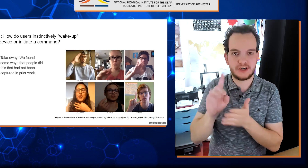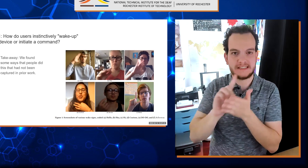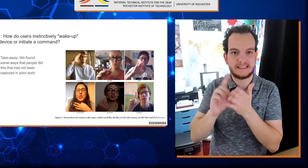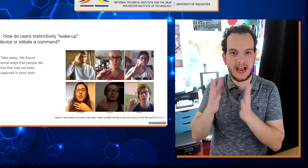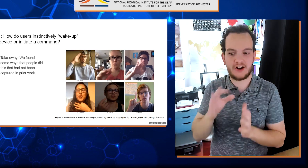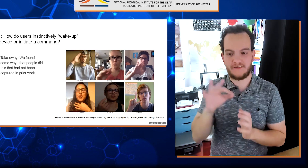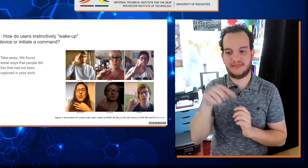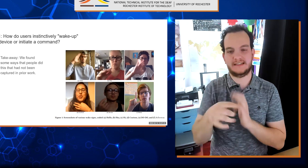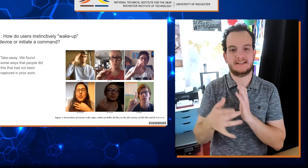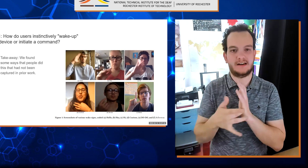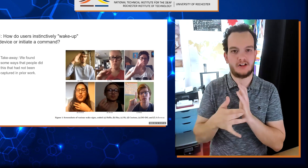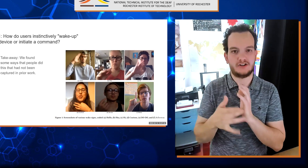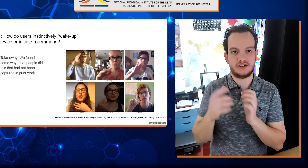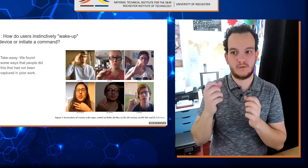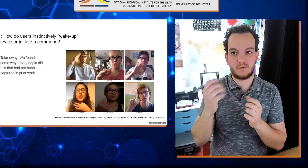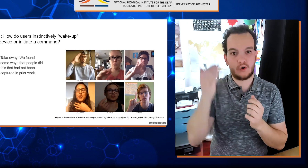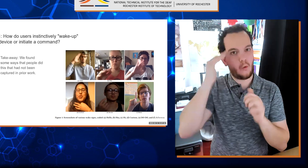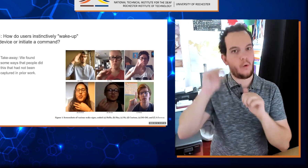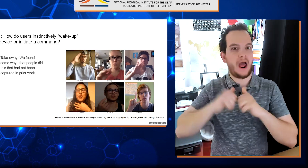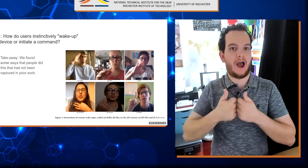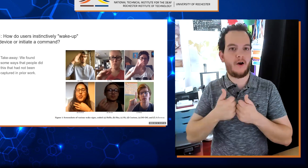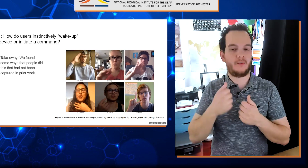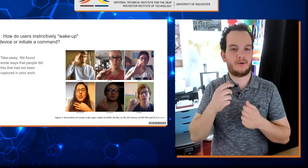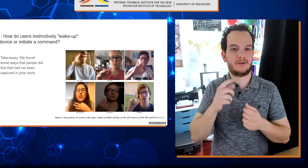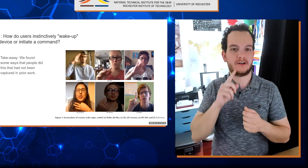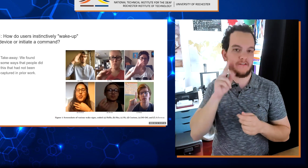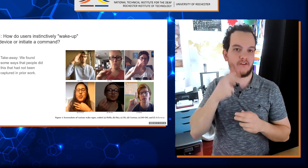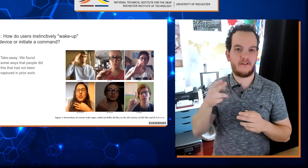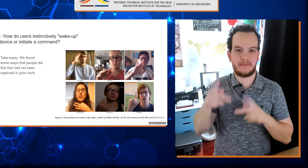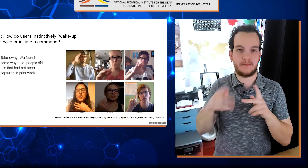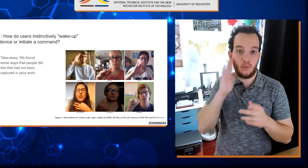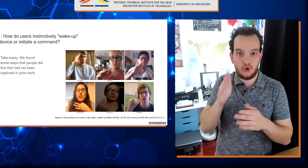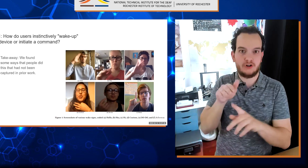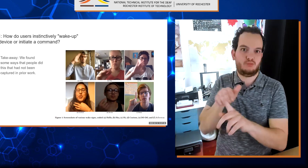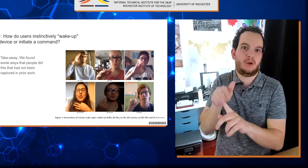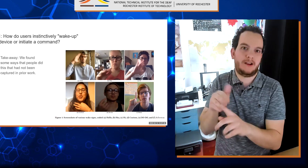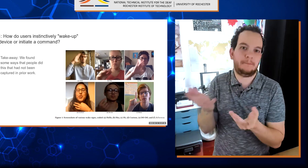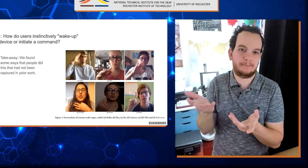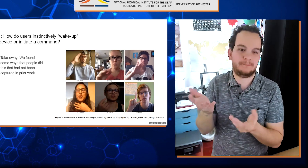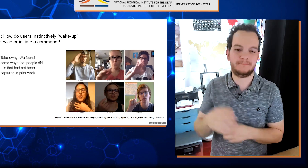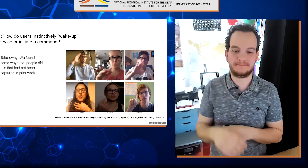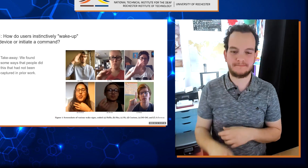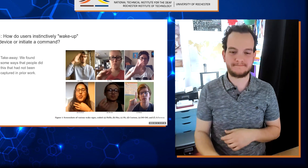Future developers or designers of this type of technology